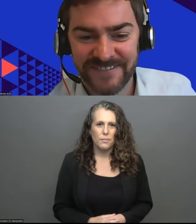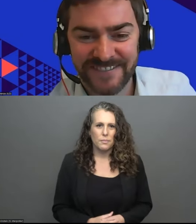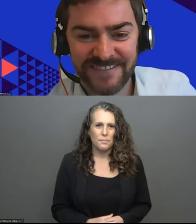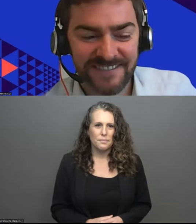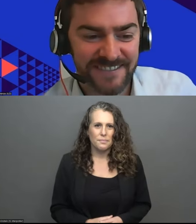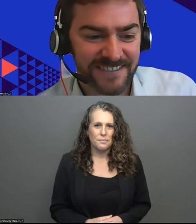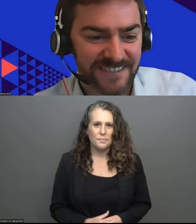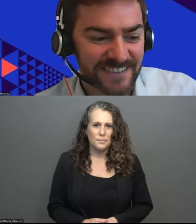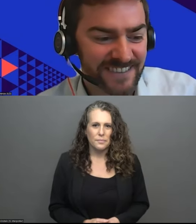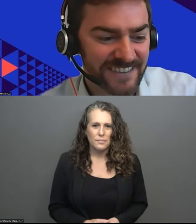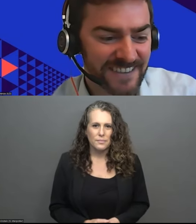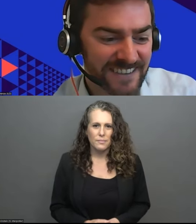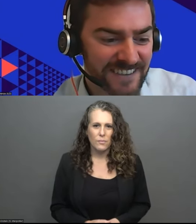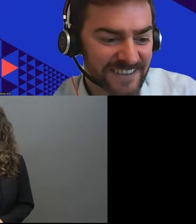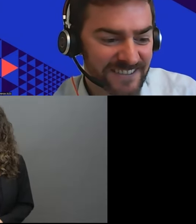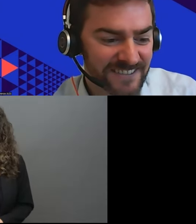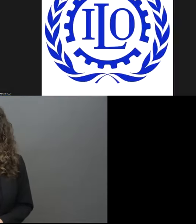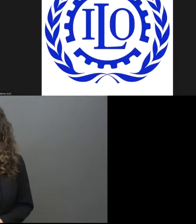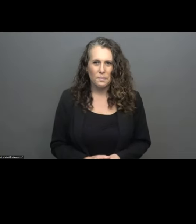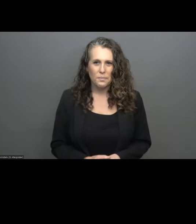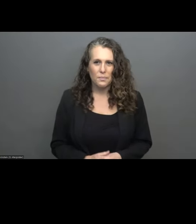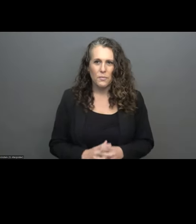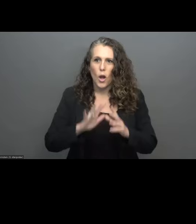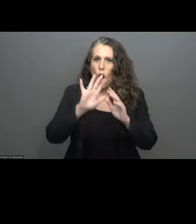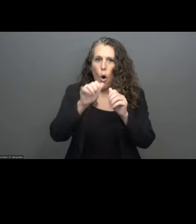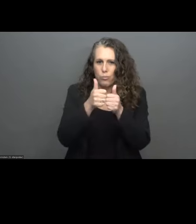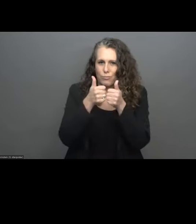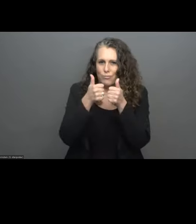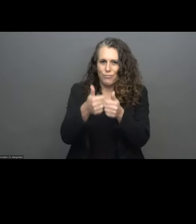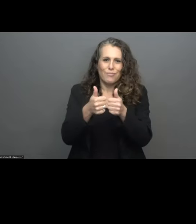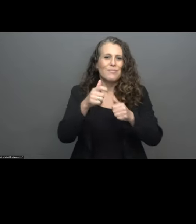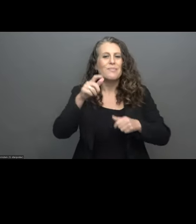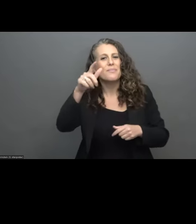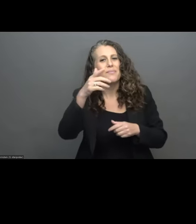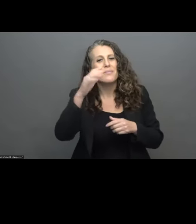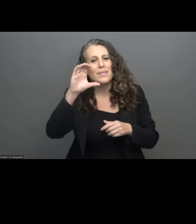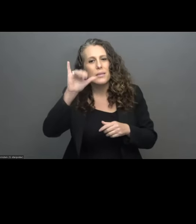No worries at all. Thank you so much again. And thank you, Cynthia for that really really